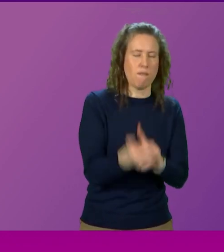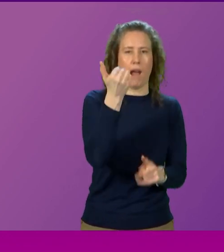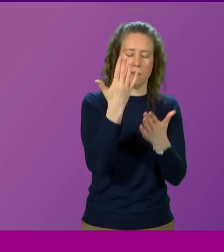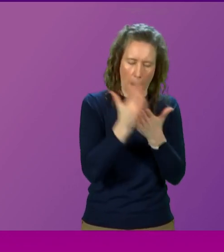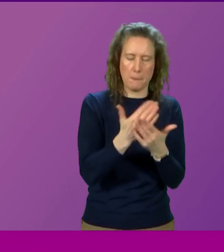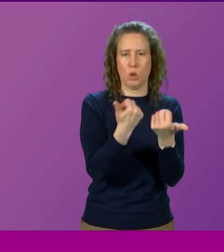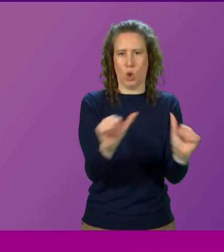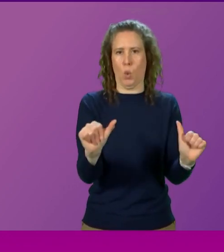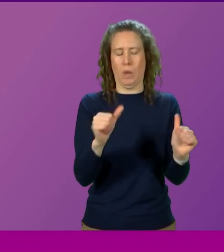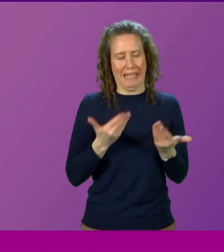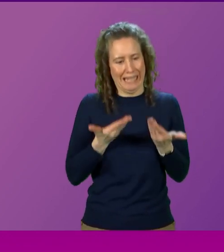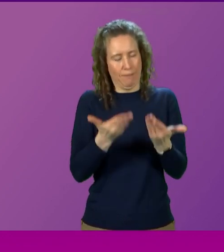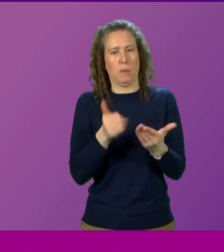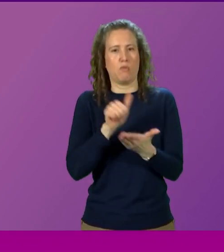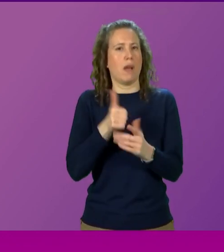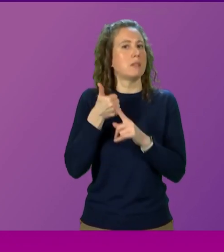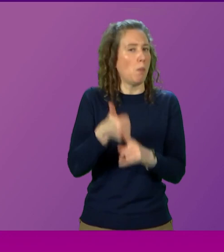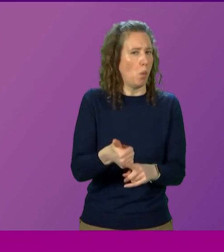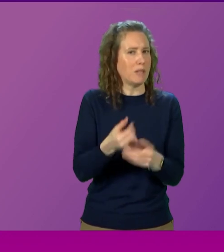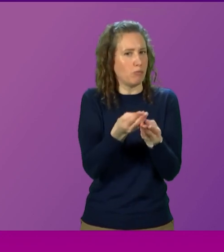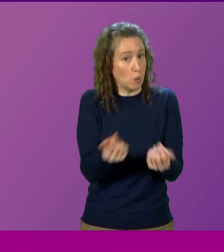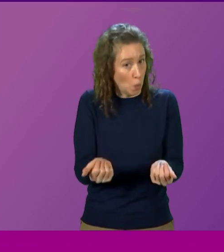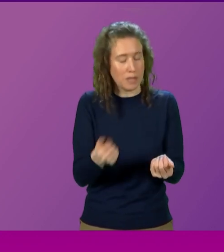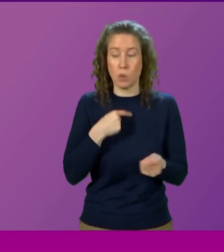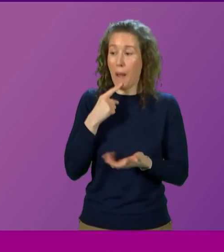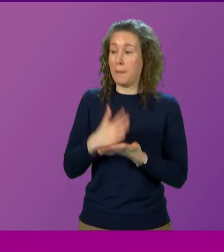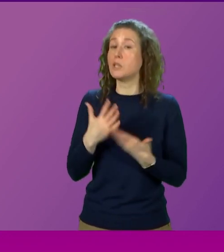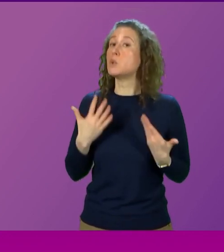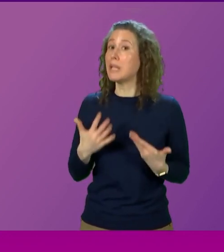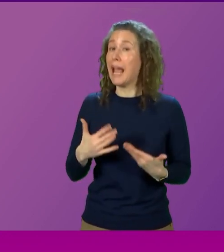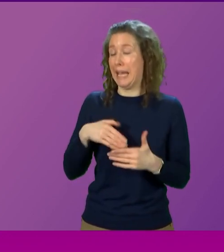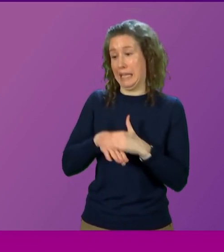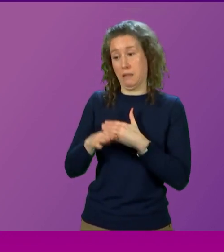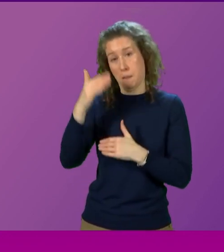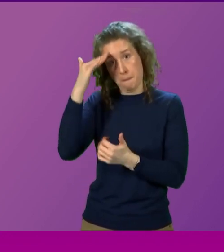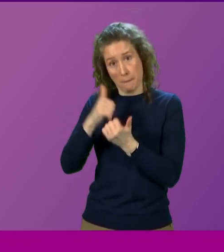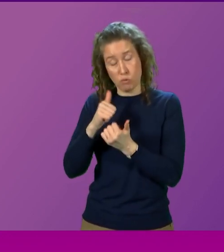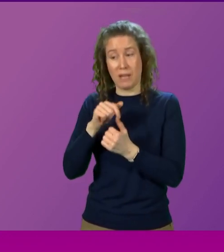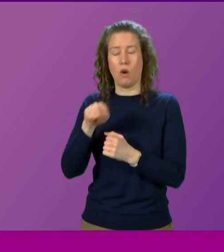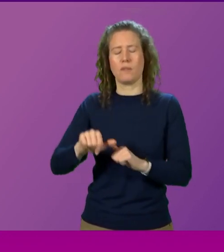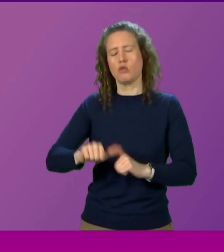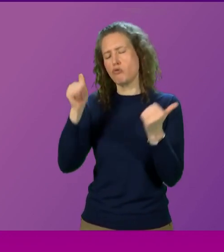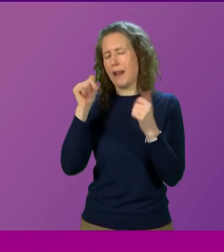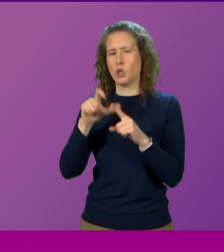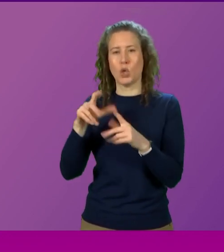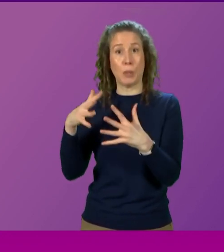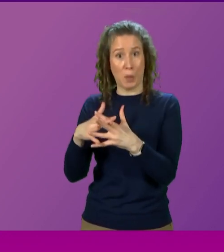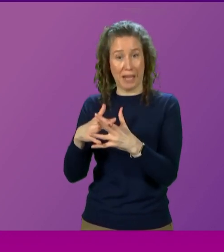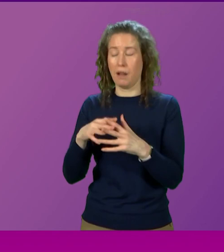necessary support and resources. Today, in memory of the great Doddie Weir, I pledge that the Government that I lead will